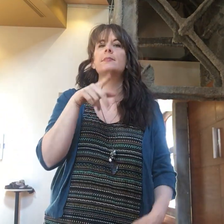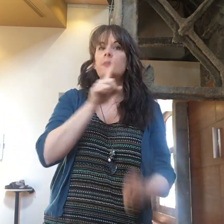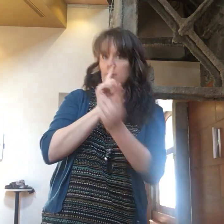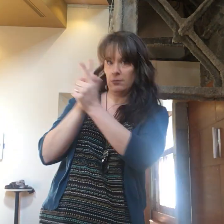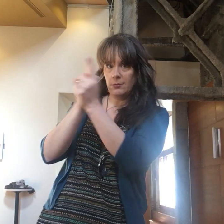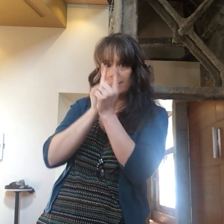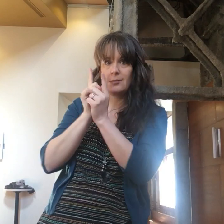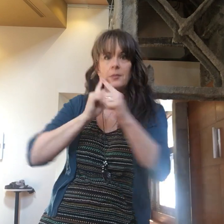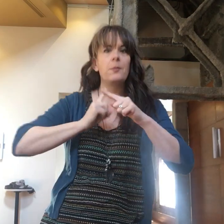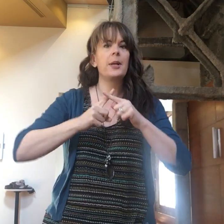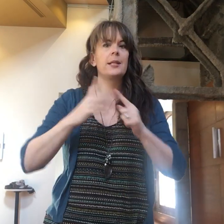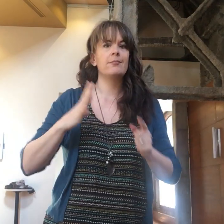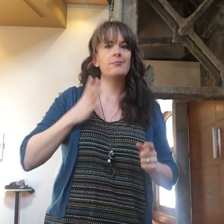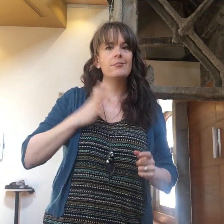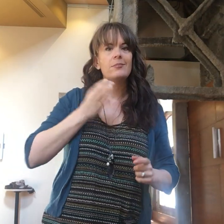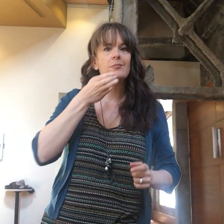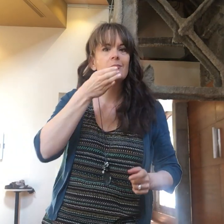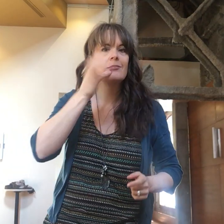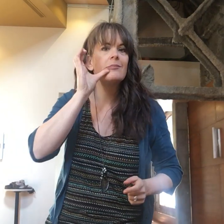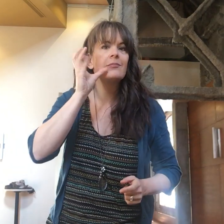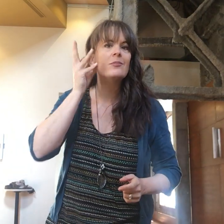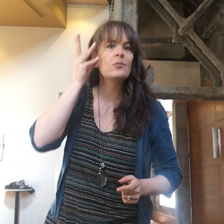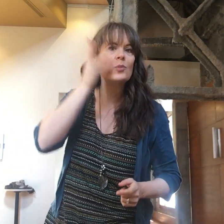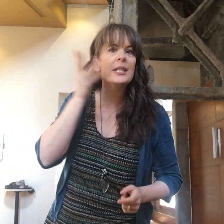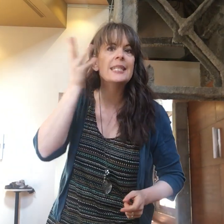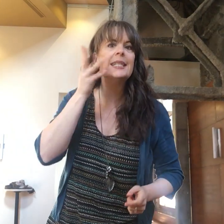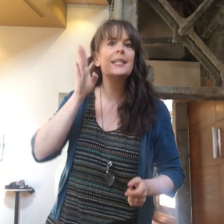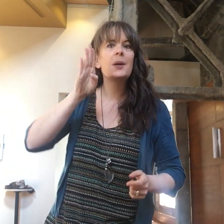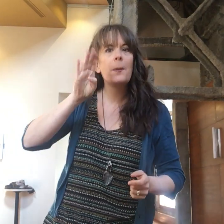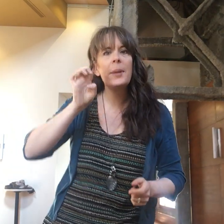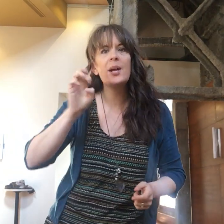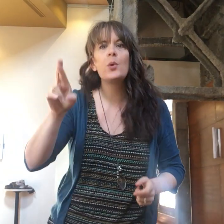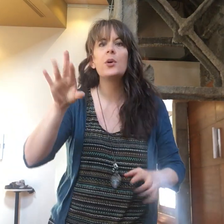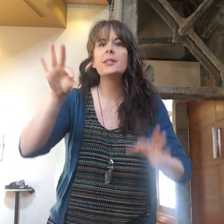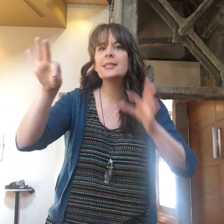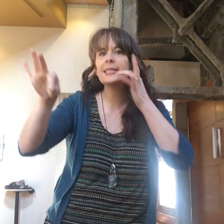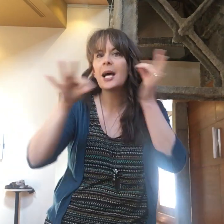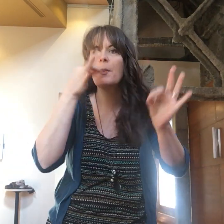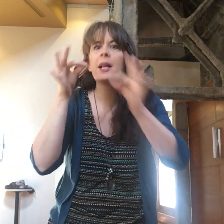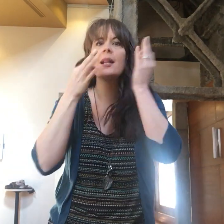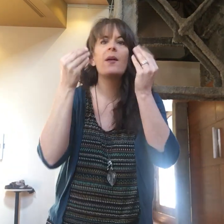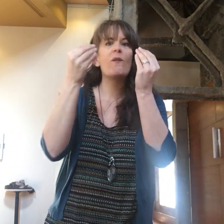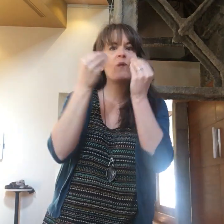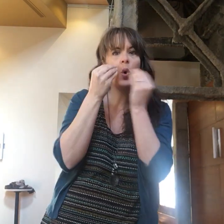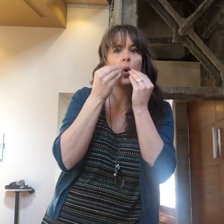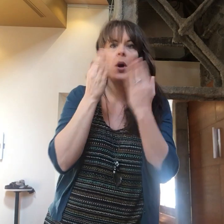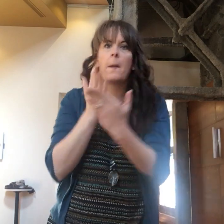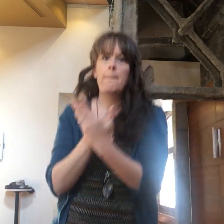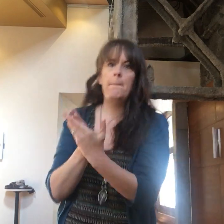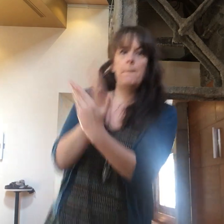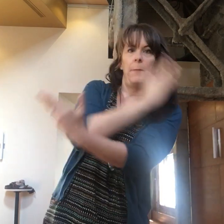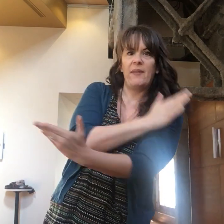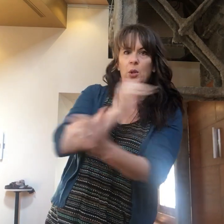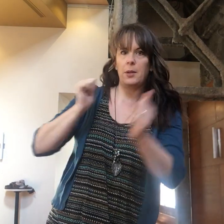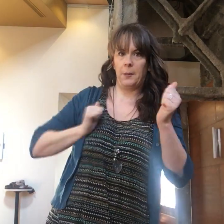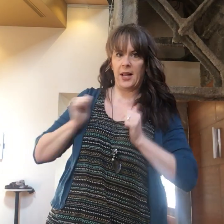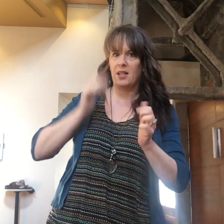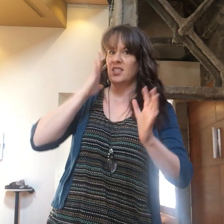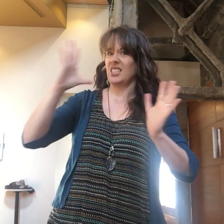Meeting cast and crew plus drinks like wines, beers, and refreshments before the show starts.